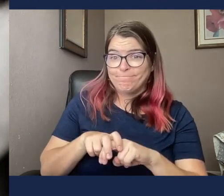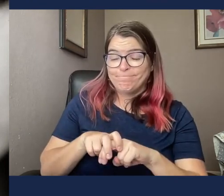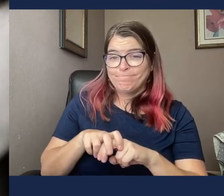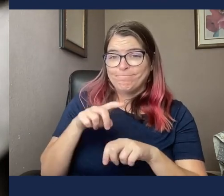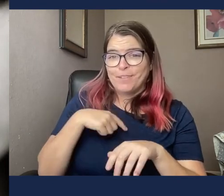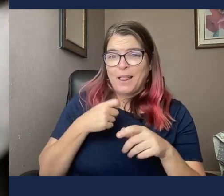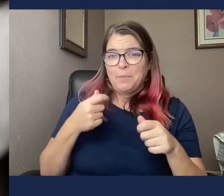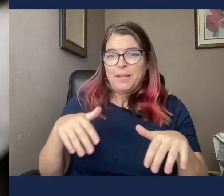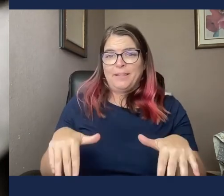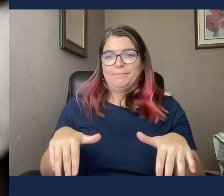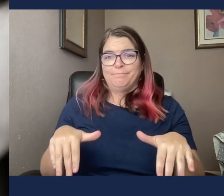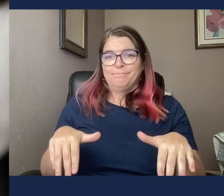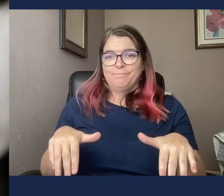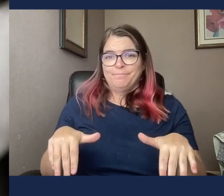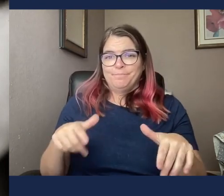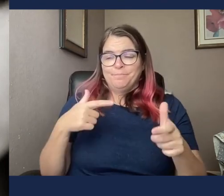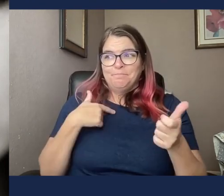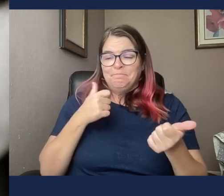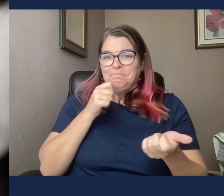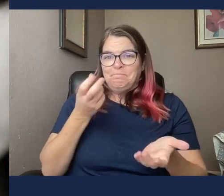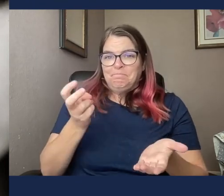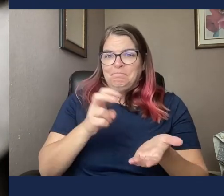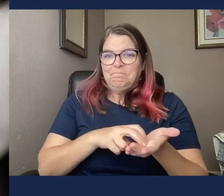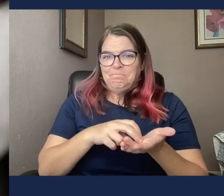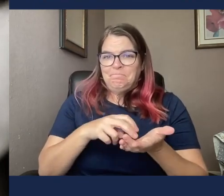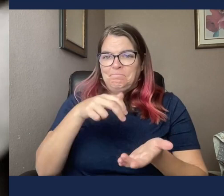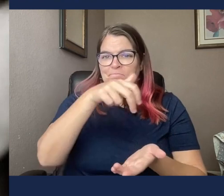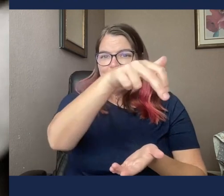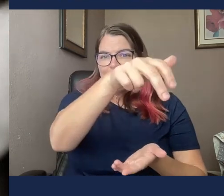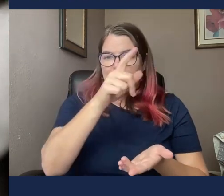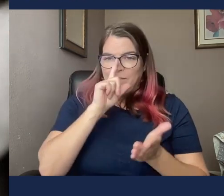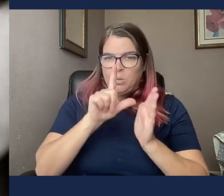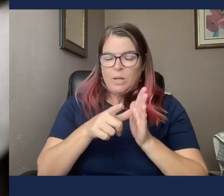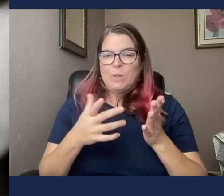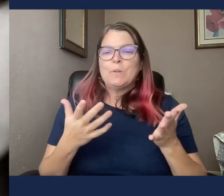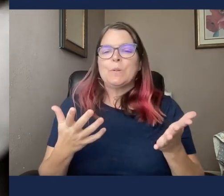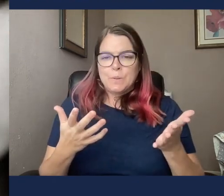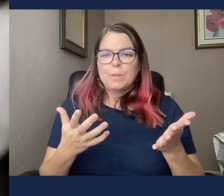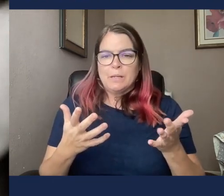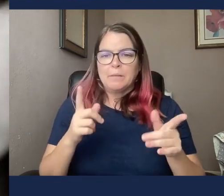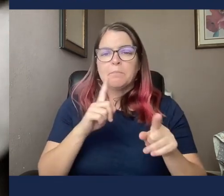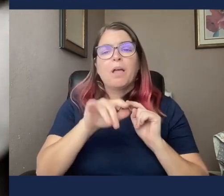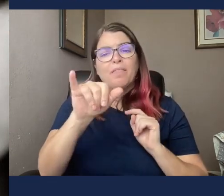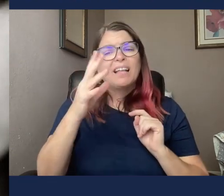levels of religious discrimination than any other group. It's pretty close to what Jewish Americans also